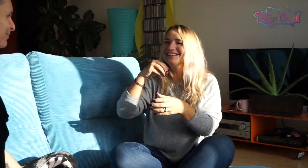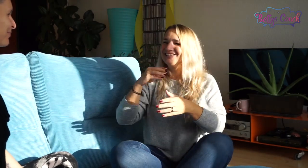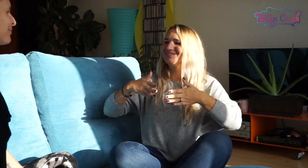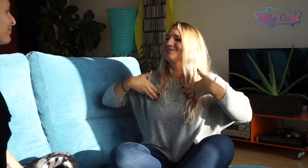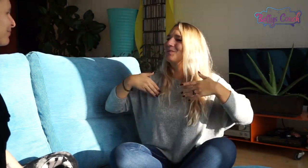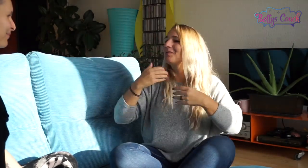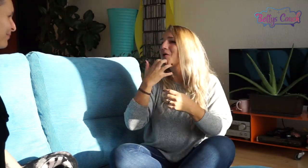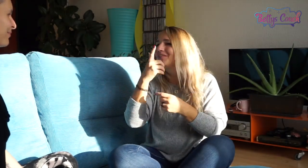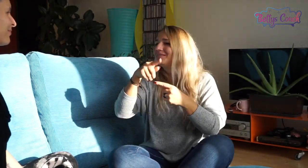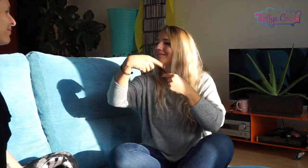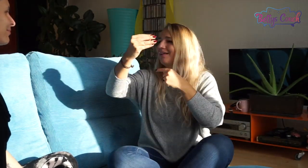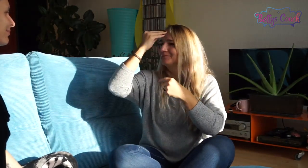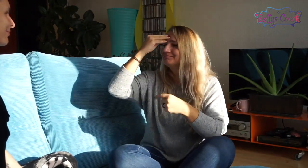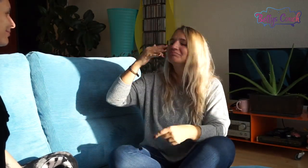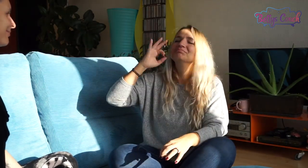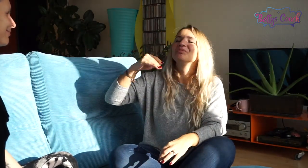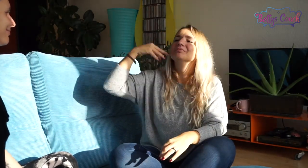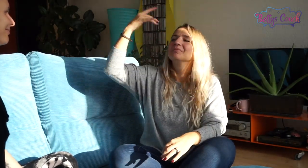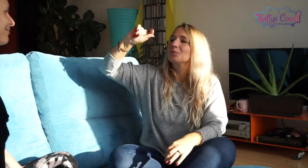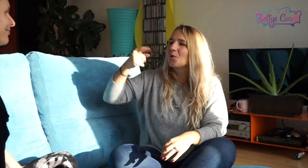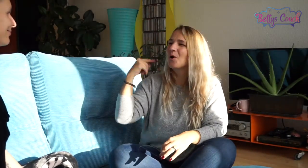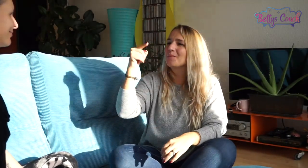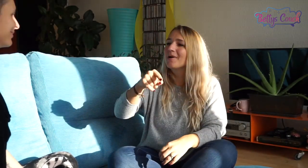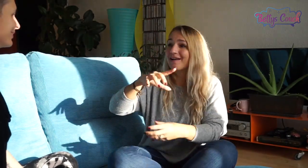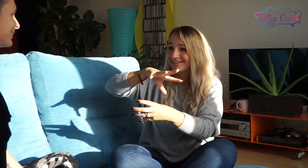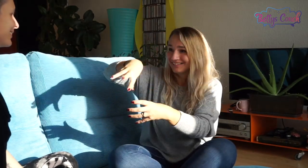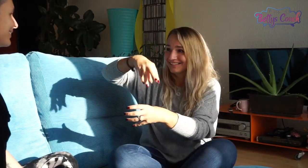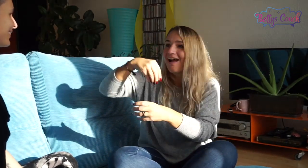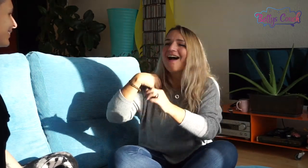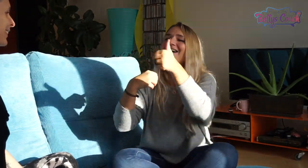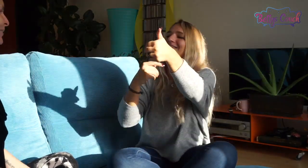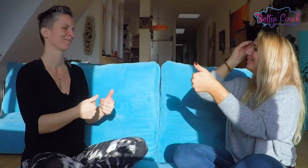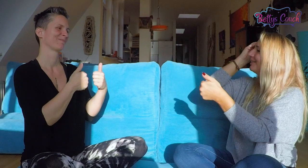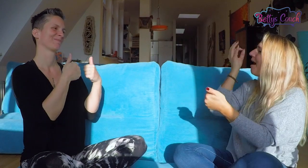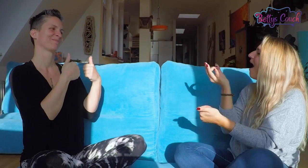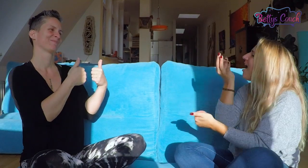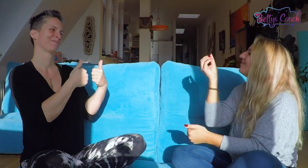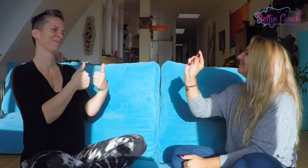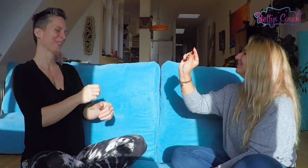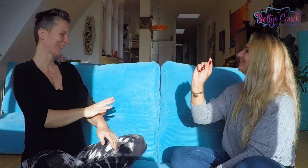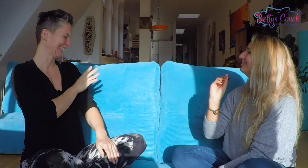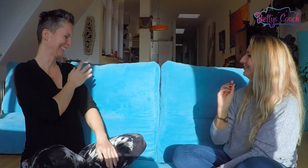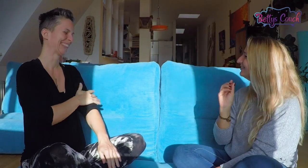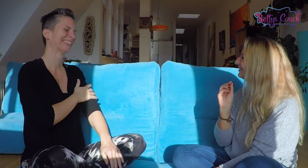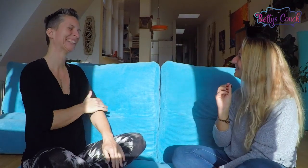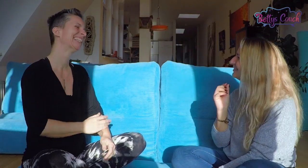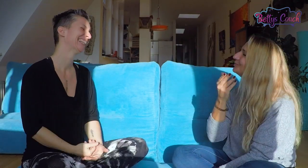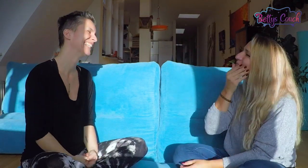I am happy then and hope that it will get stuck in her head next time. And that's how it was! Betty: Oh great, I'm getting goosebumps. Toma: And if it's only so small...